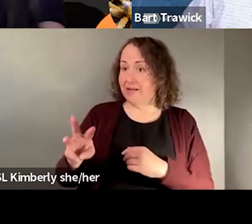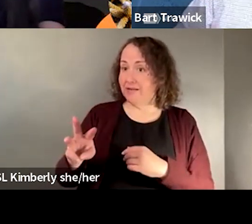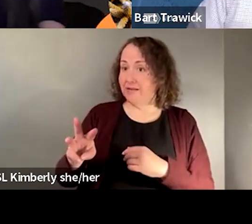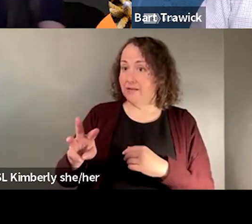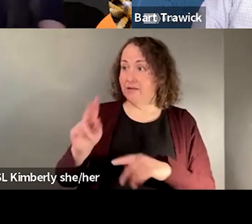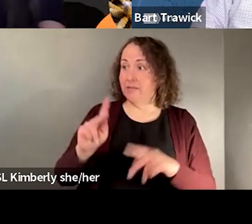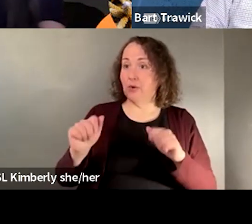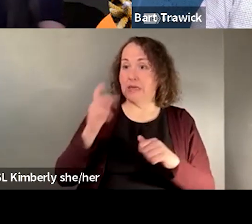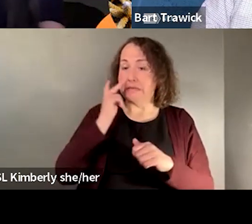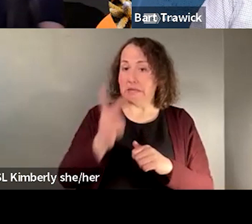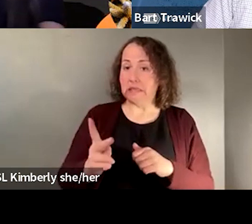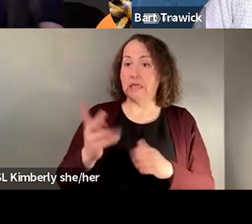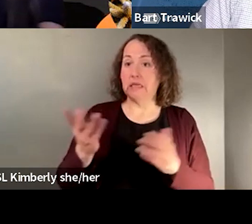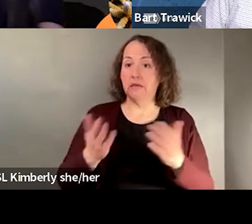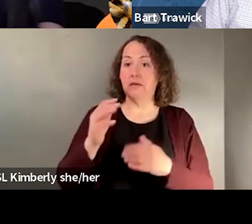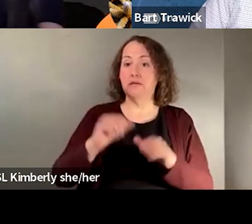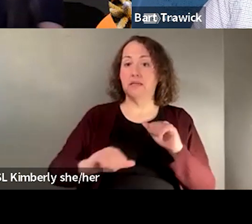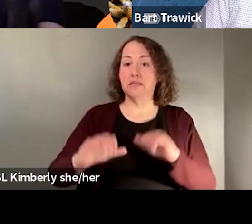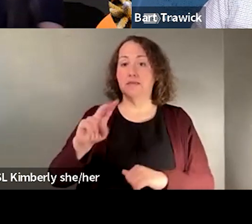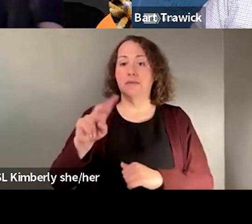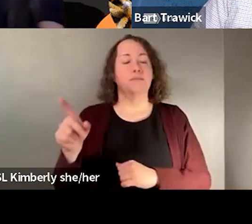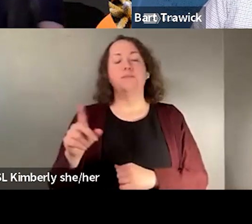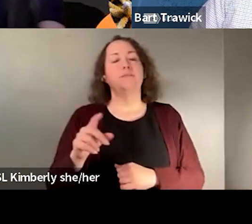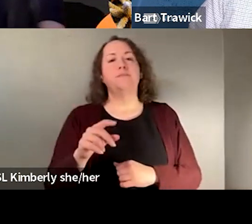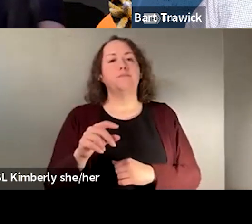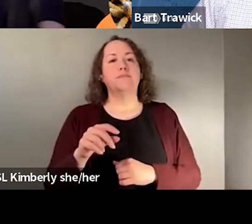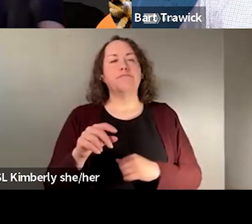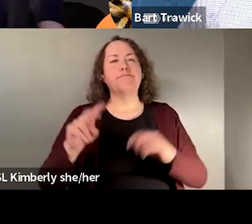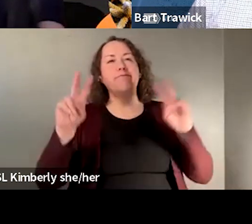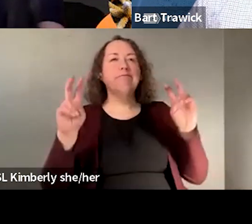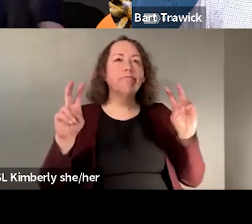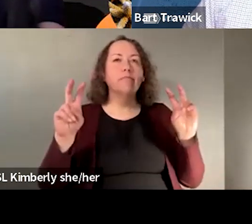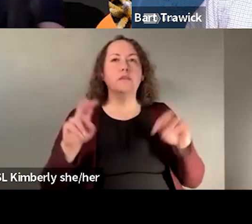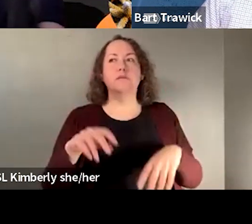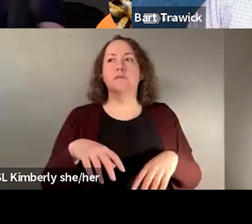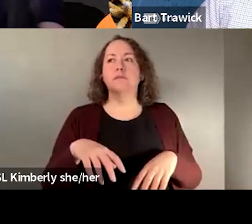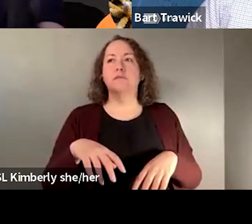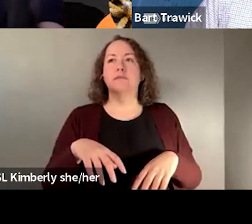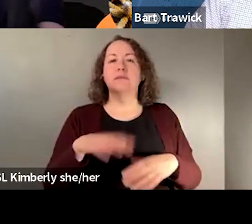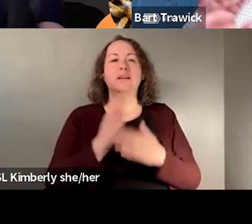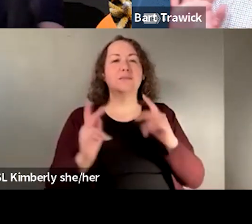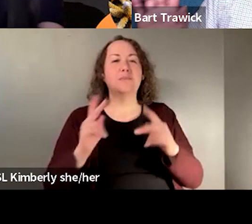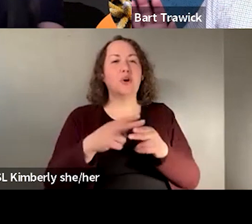Bart Trawick: So we -- we don't have what you might think of as a sandbox. But anyone can go in.